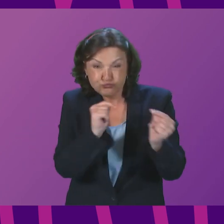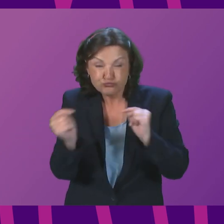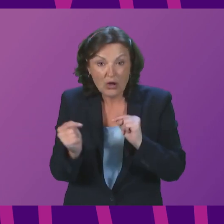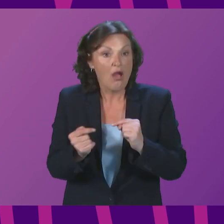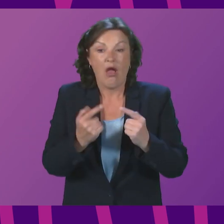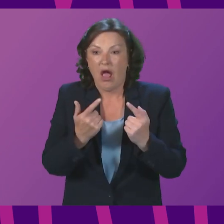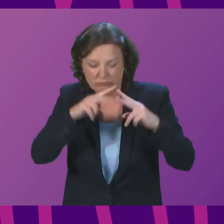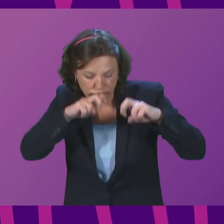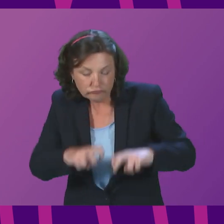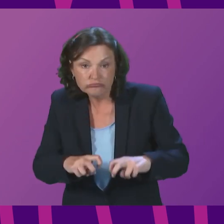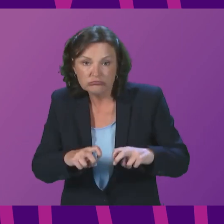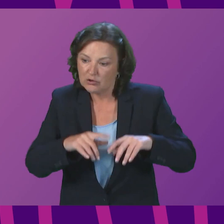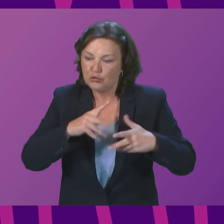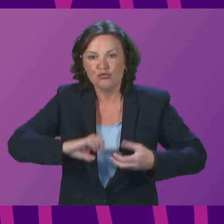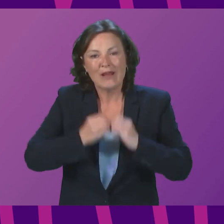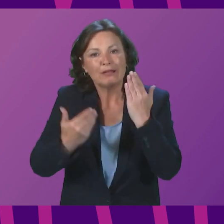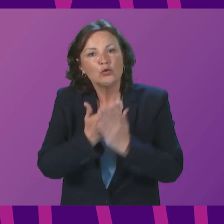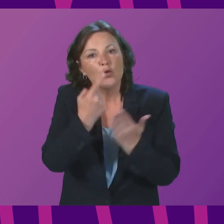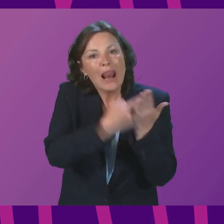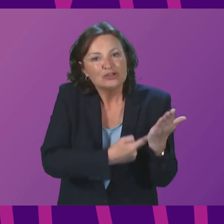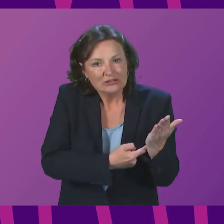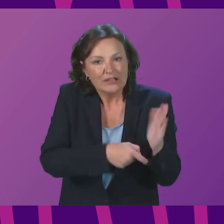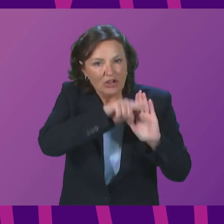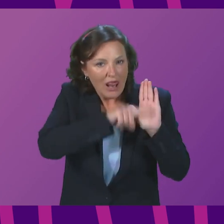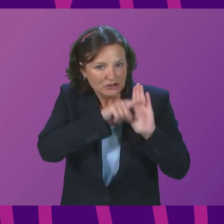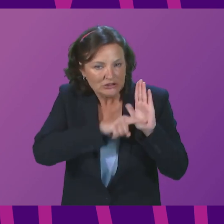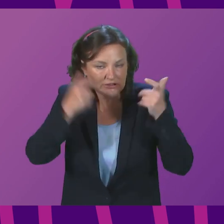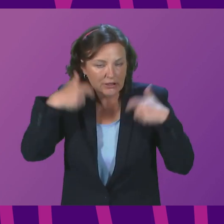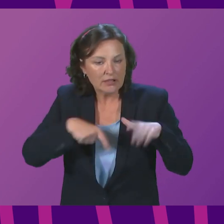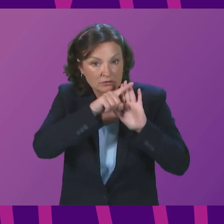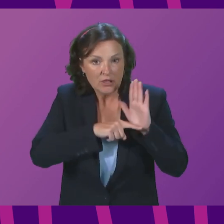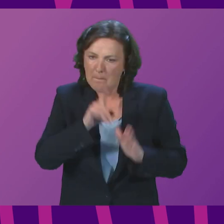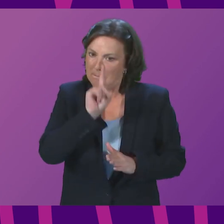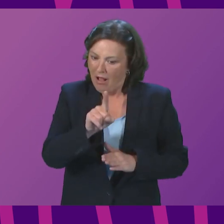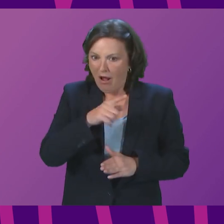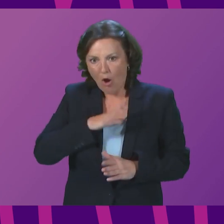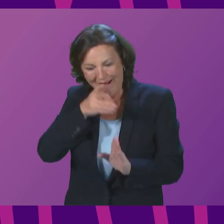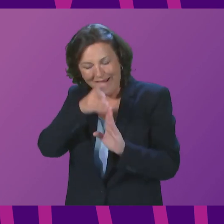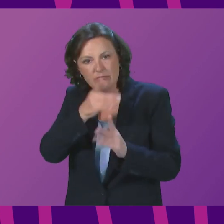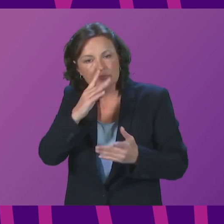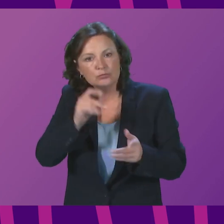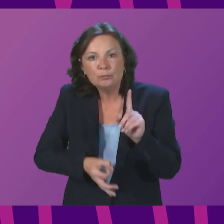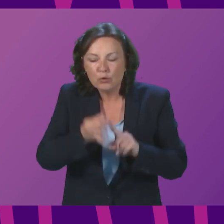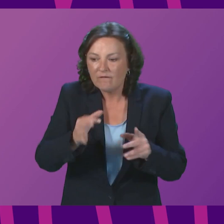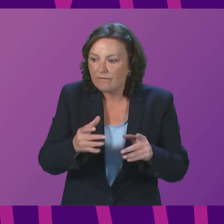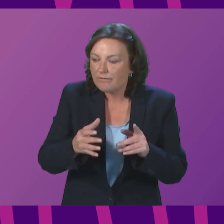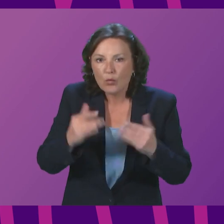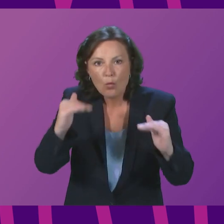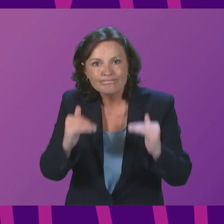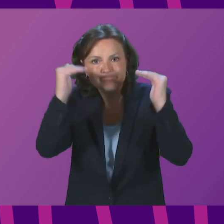forward, which is about improving the quality and consistency of services and—yes—improving